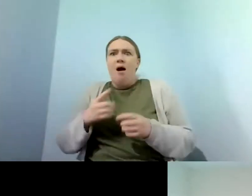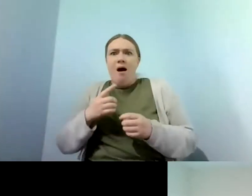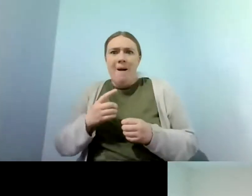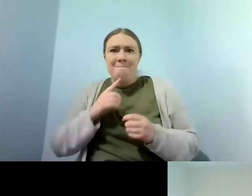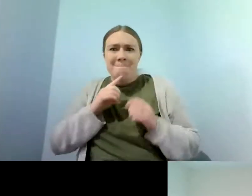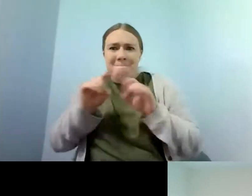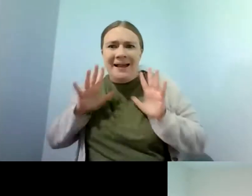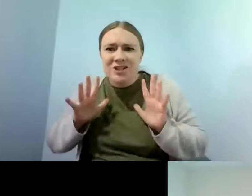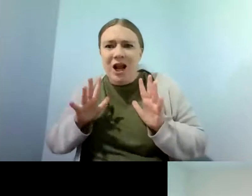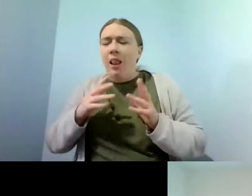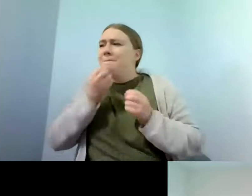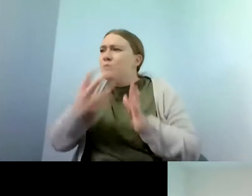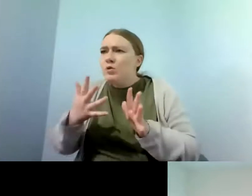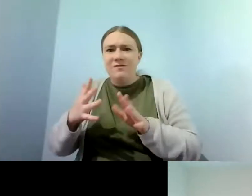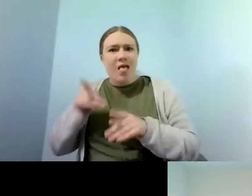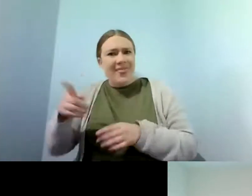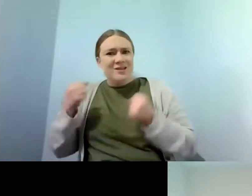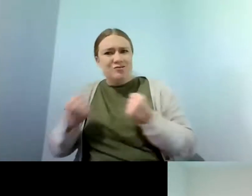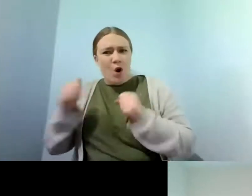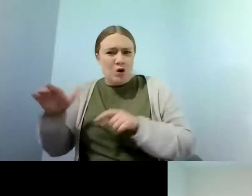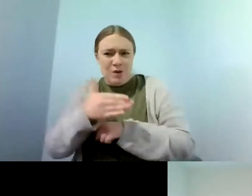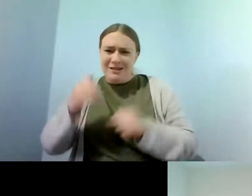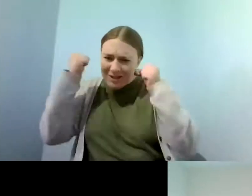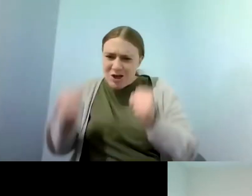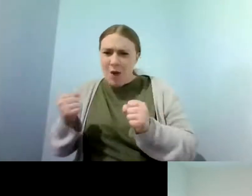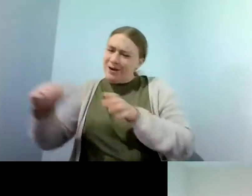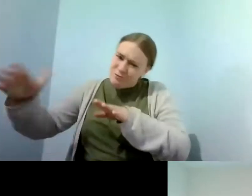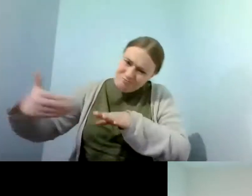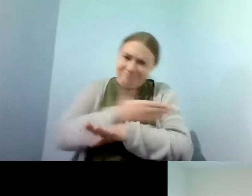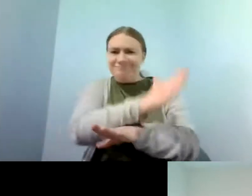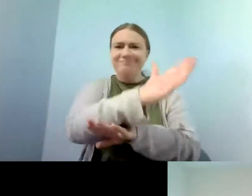that weir it was um yeah it was really great to see them kind of persevering and getting over the